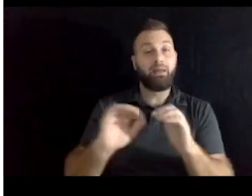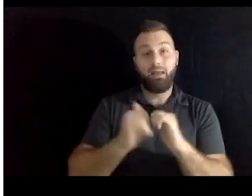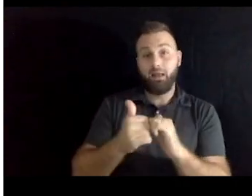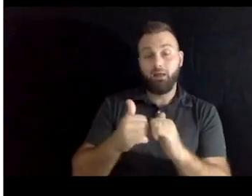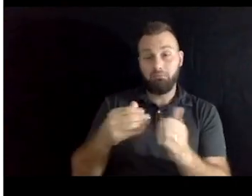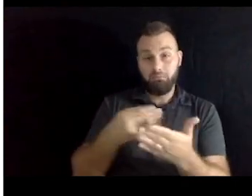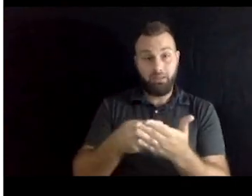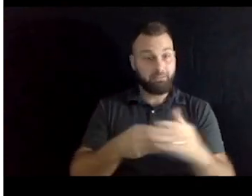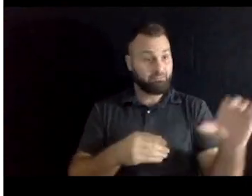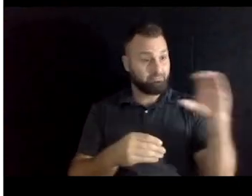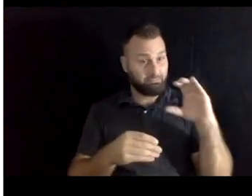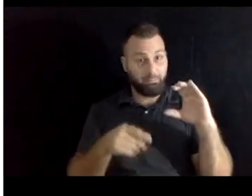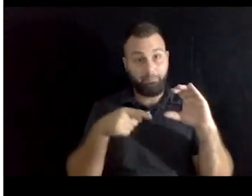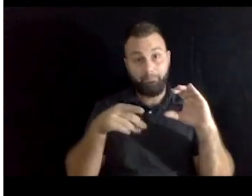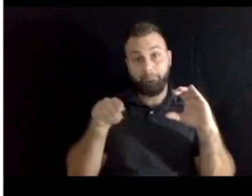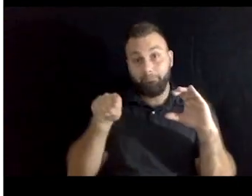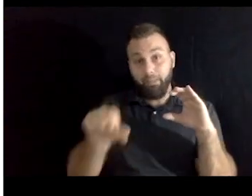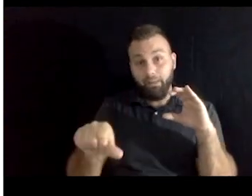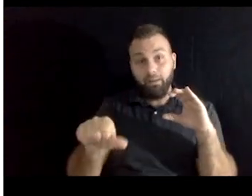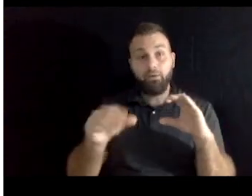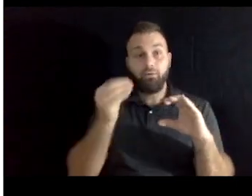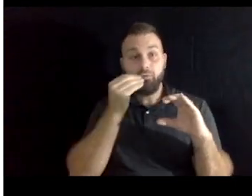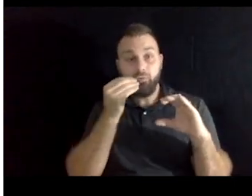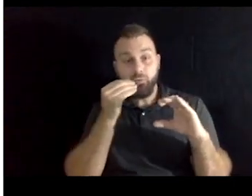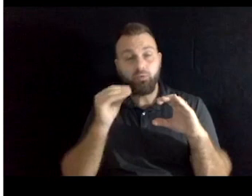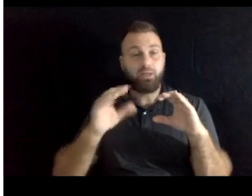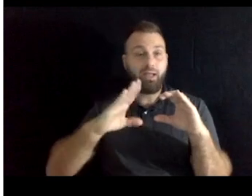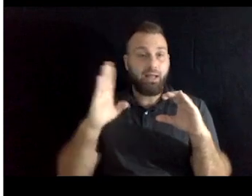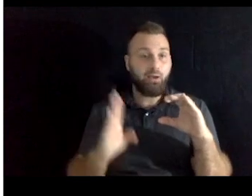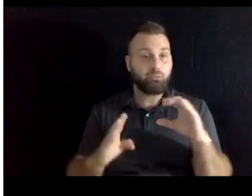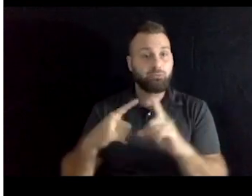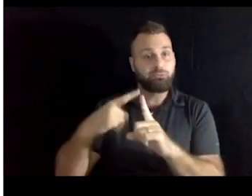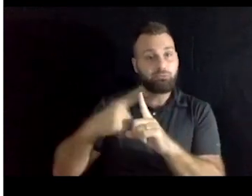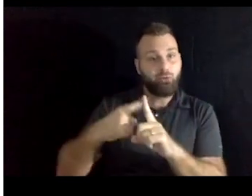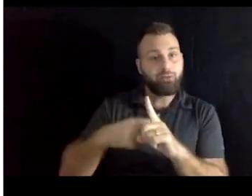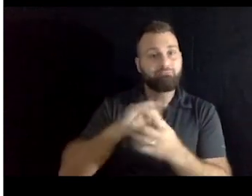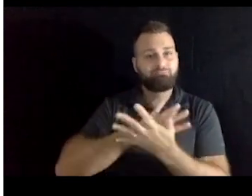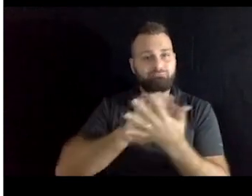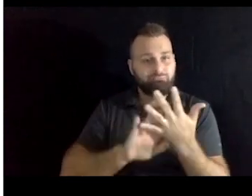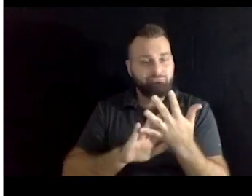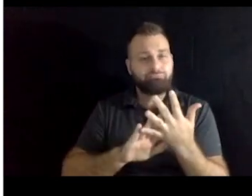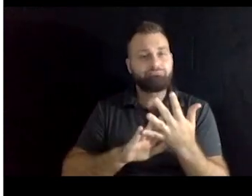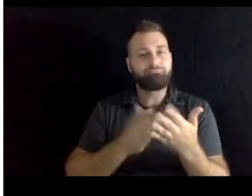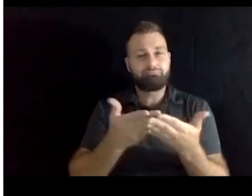and and any other kinds of goods and services that you need, right?